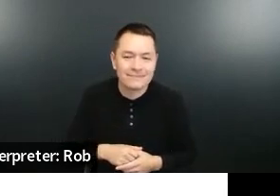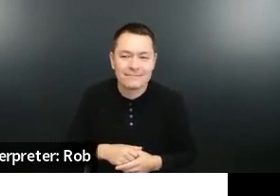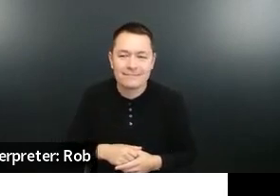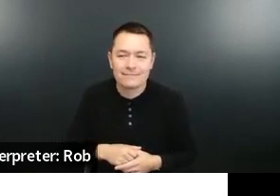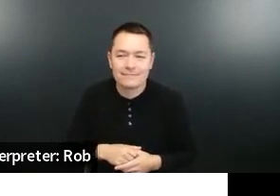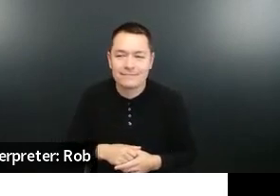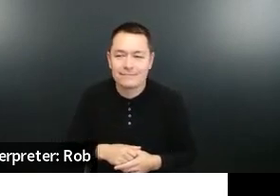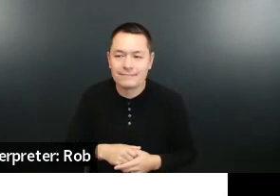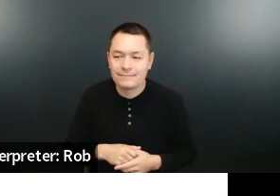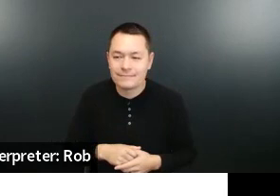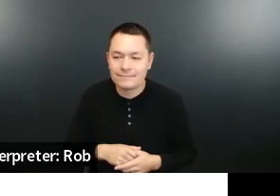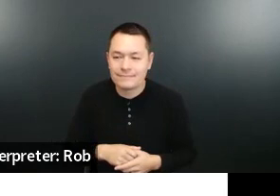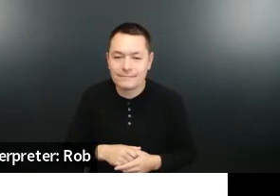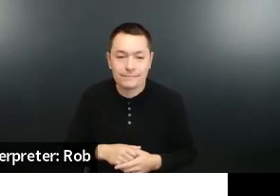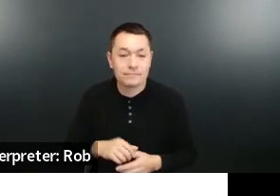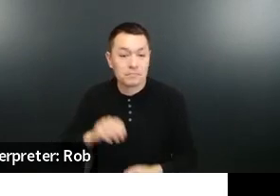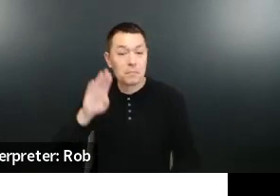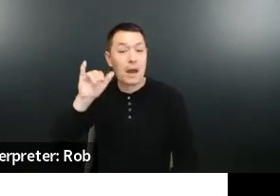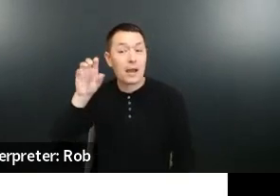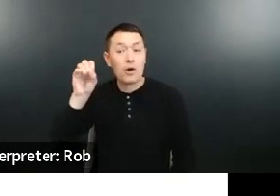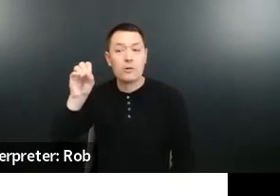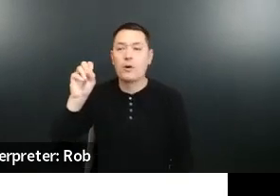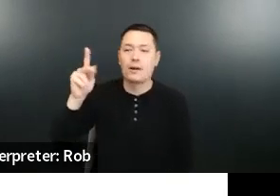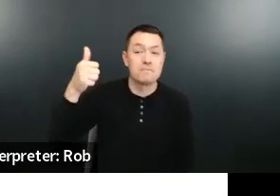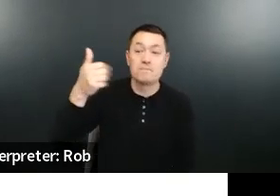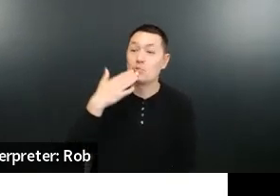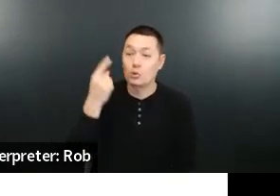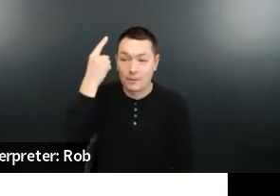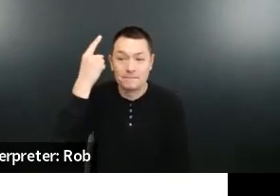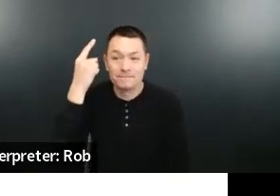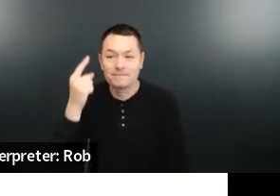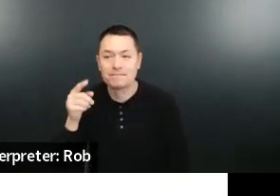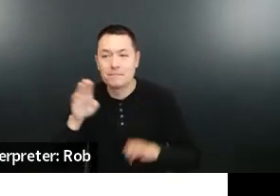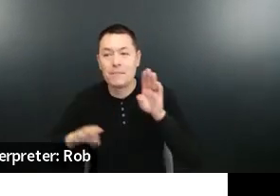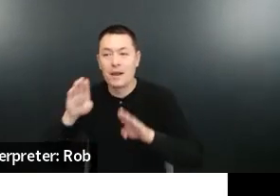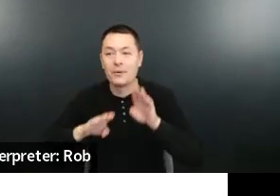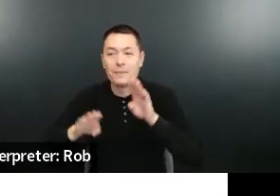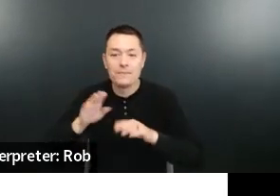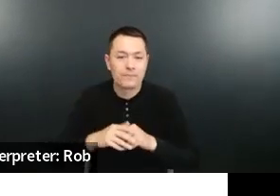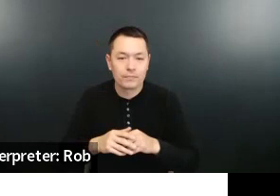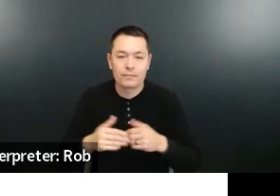But yeah, that's a good one. Always lots of students. And by a